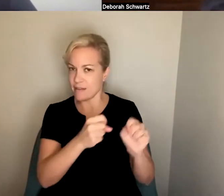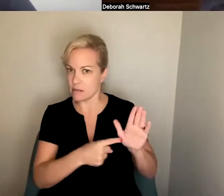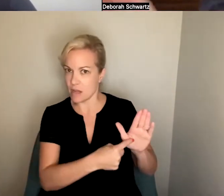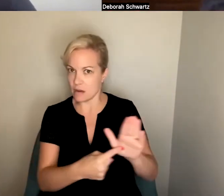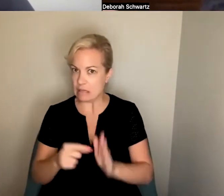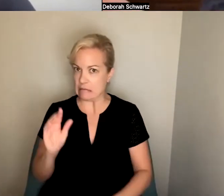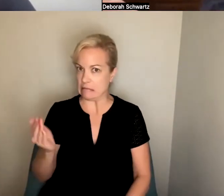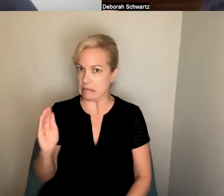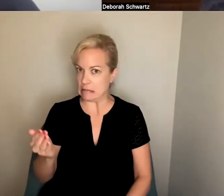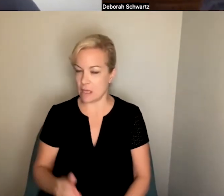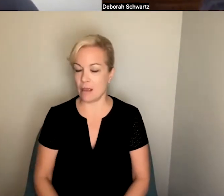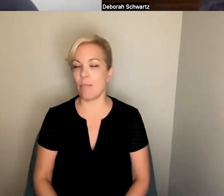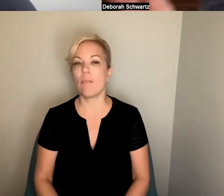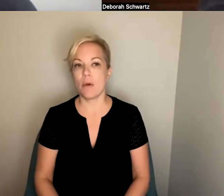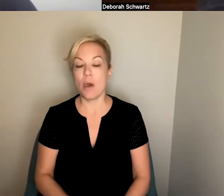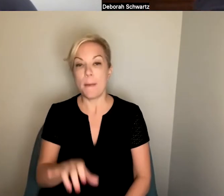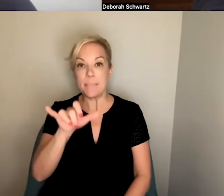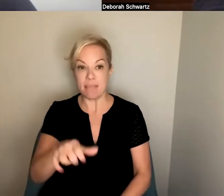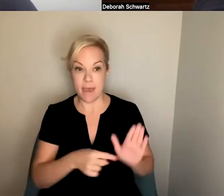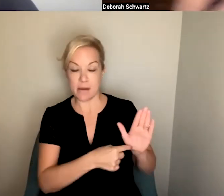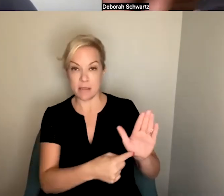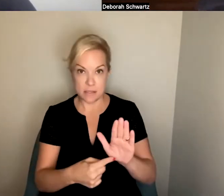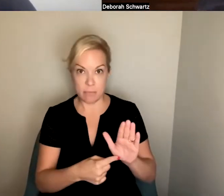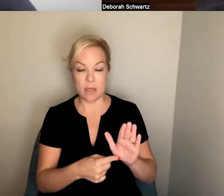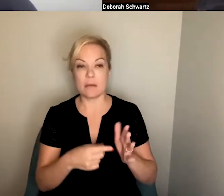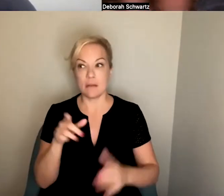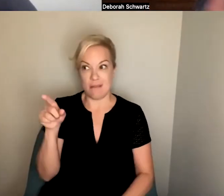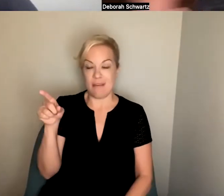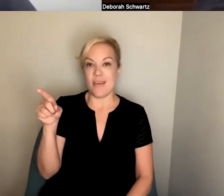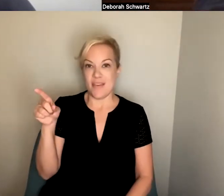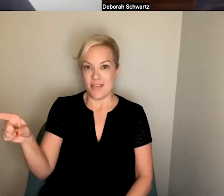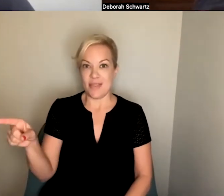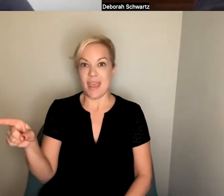they took it and did a really nice job of turning it into an online exhibition